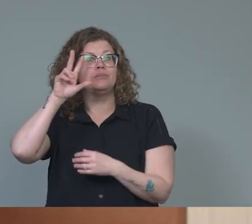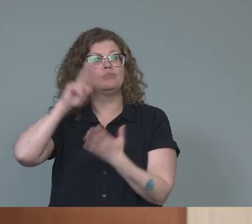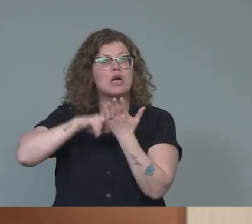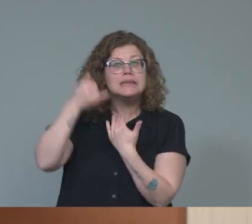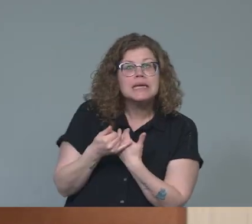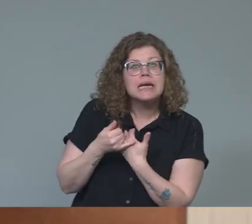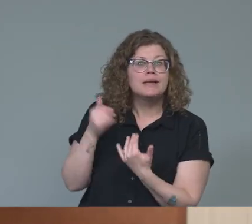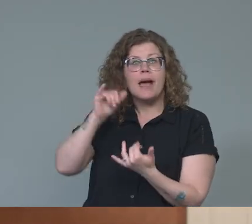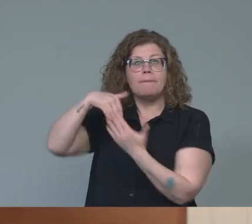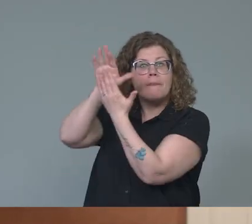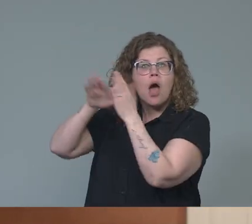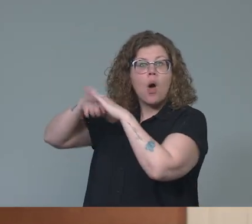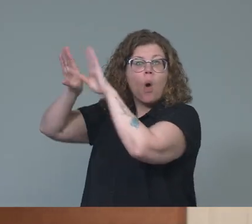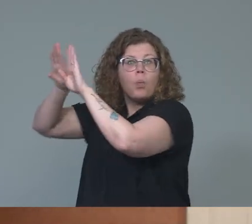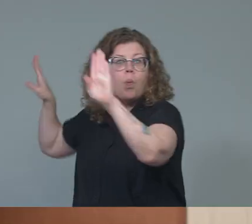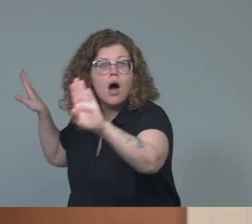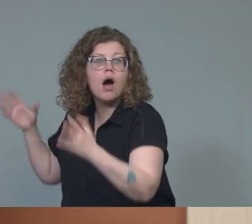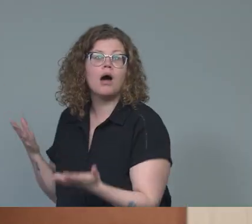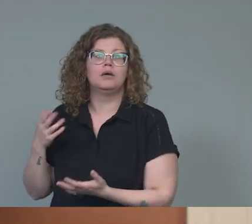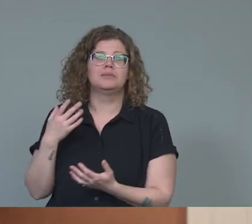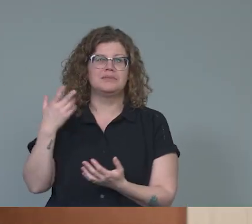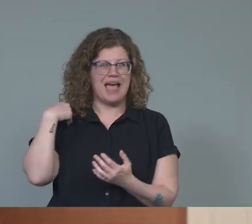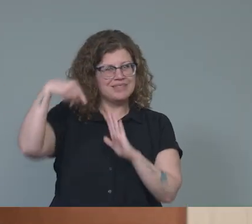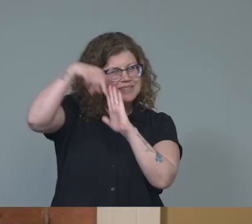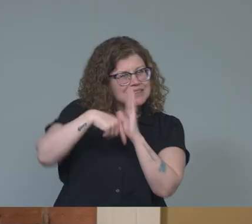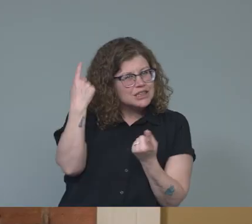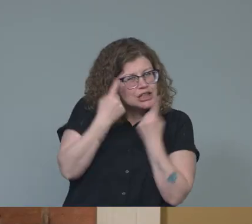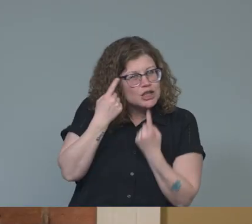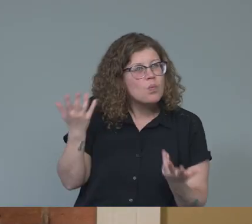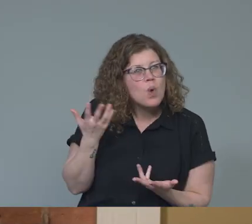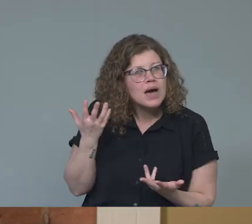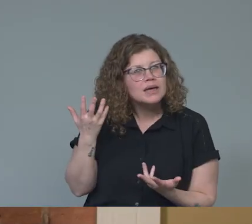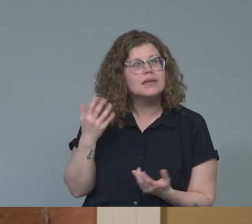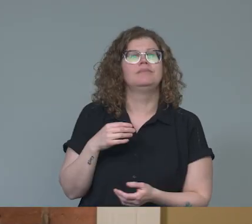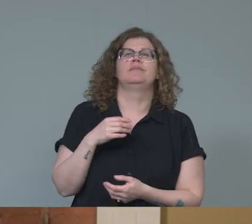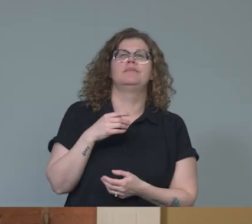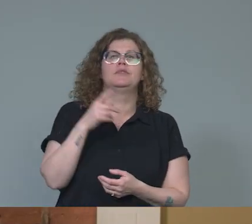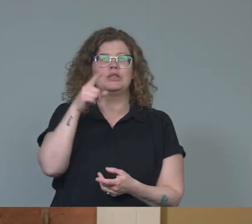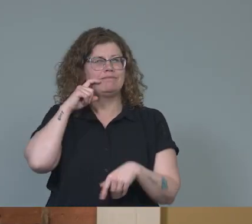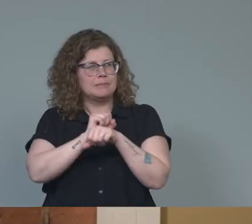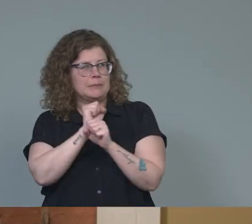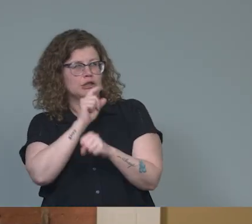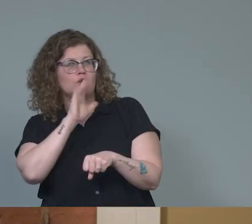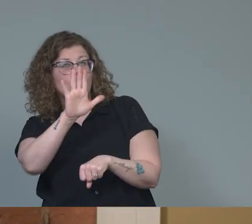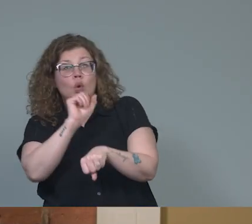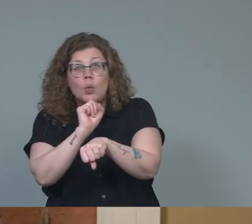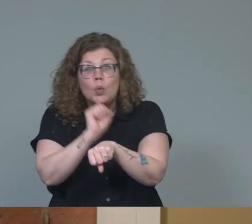for you, as well as build it based on those detailed design requirements. So a lot of people tend to think of detailed design as only something that happens